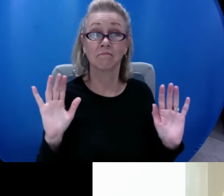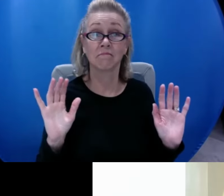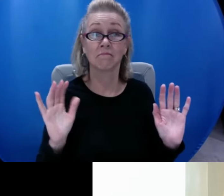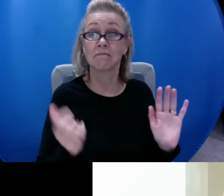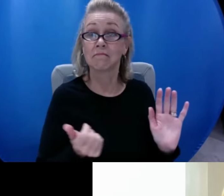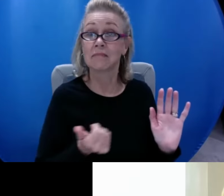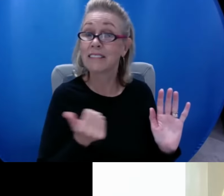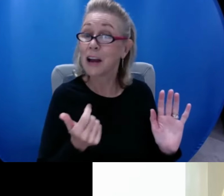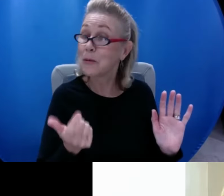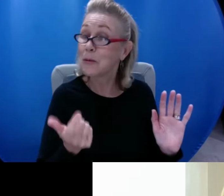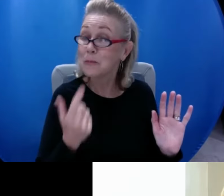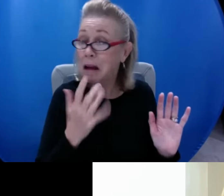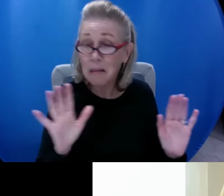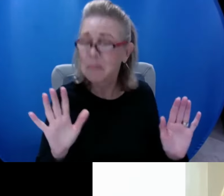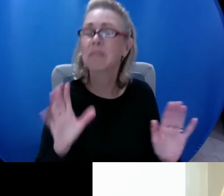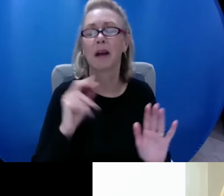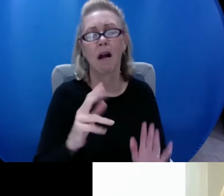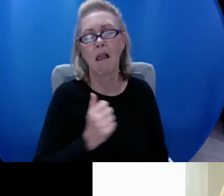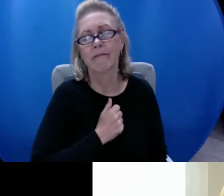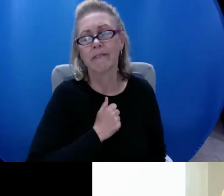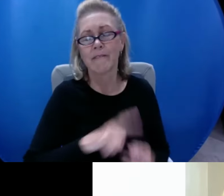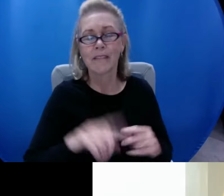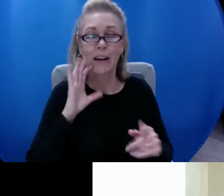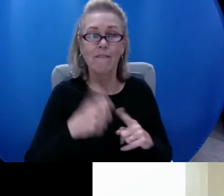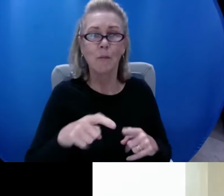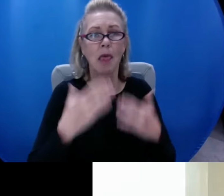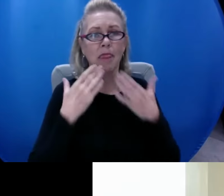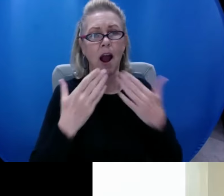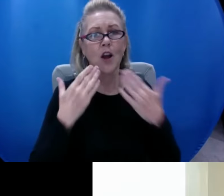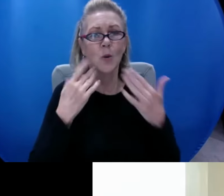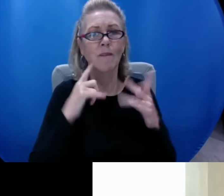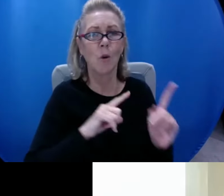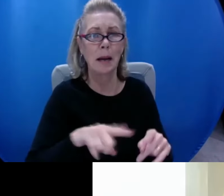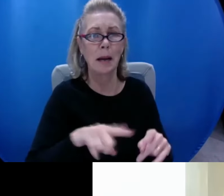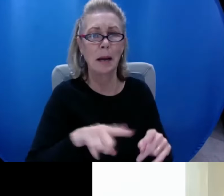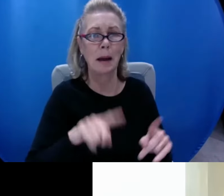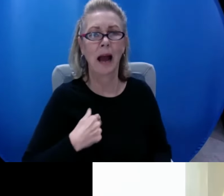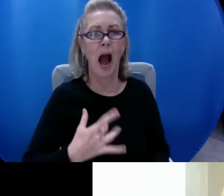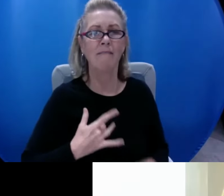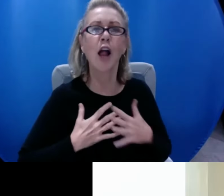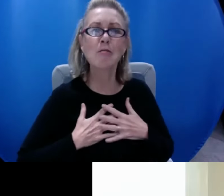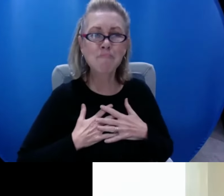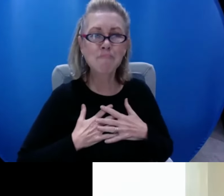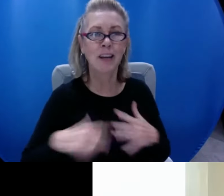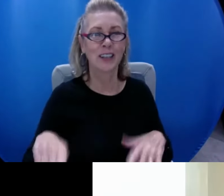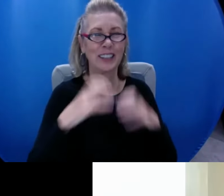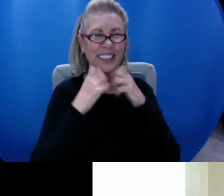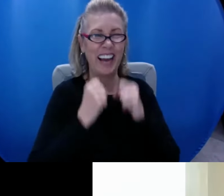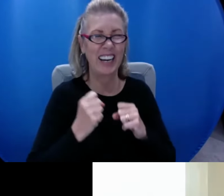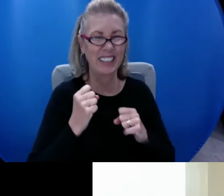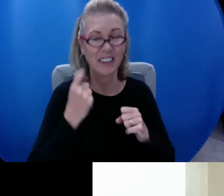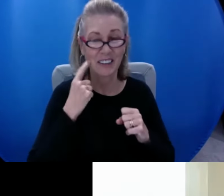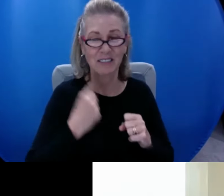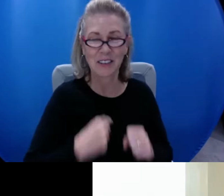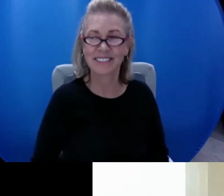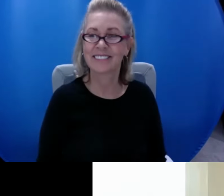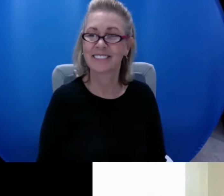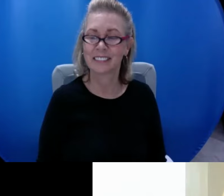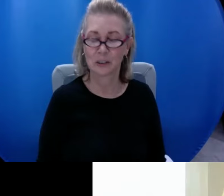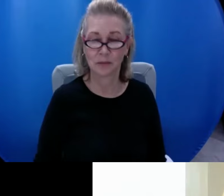Thank you all so so much for coming. I feel—I feel cared for. Hello everyone, hello I'm and Professor's